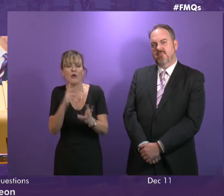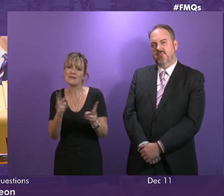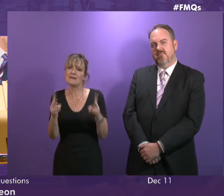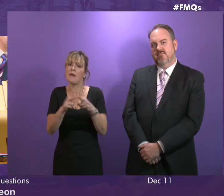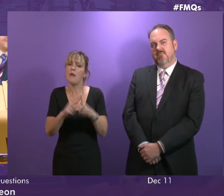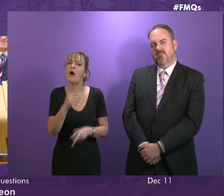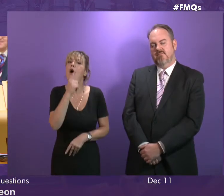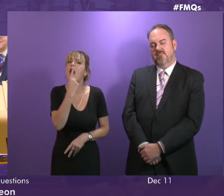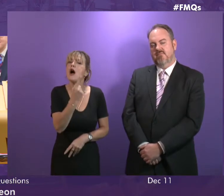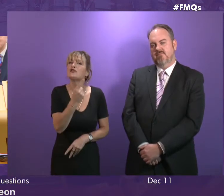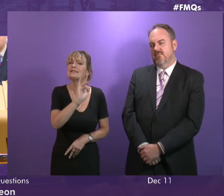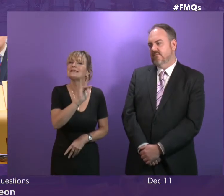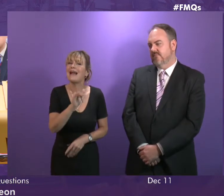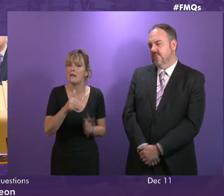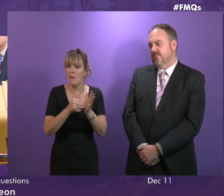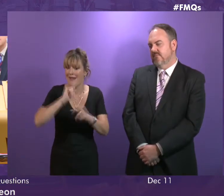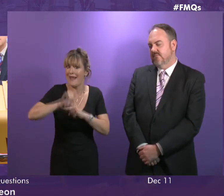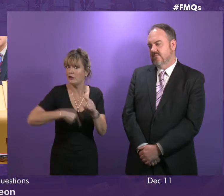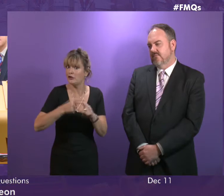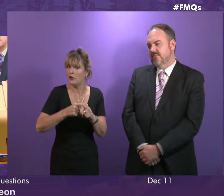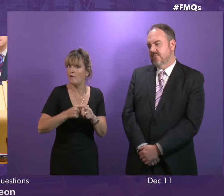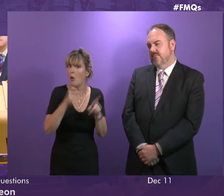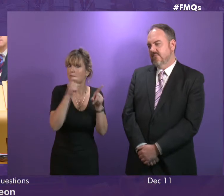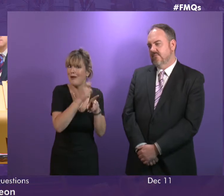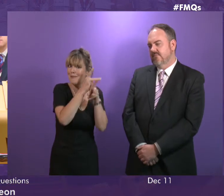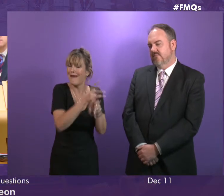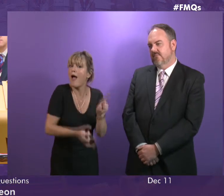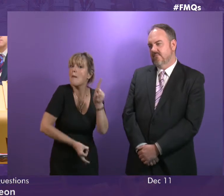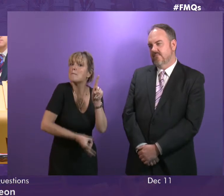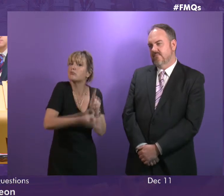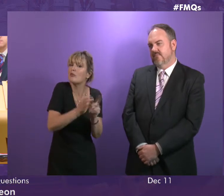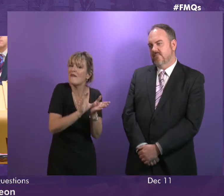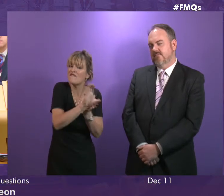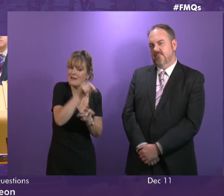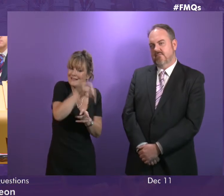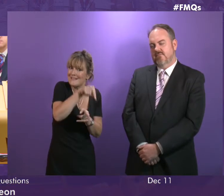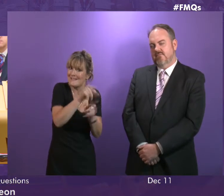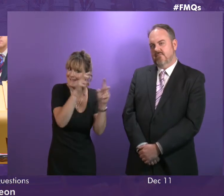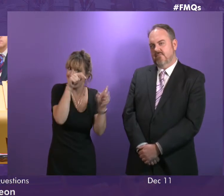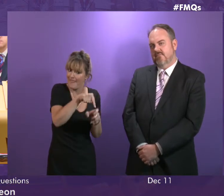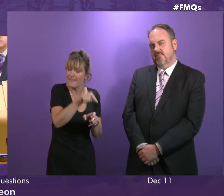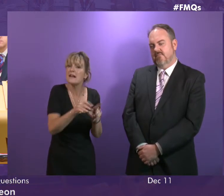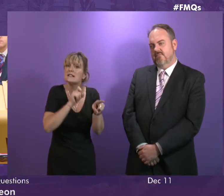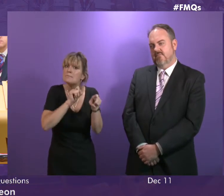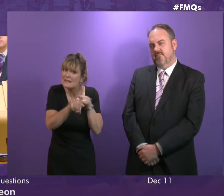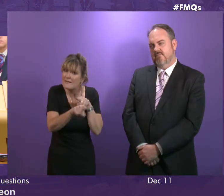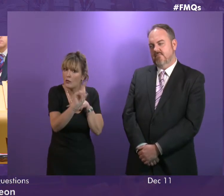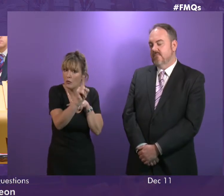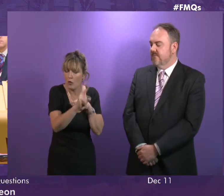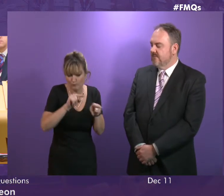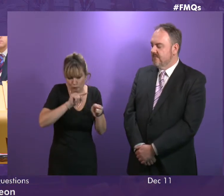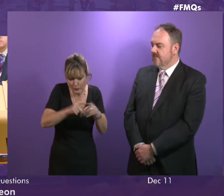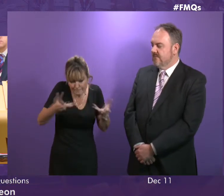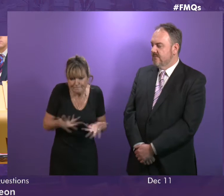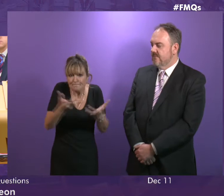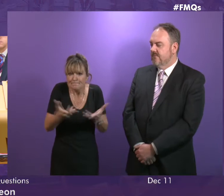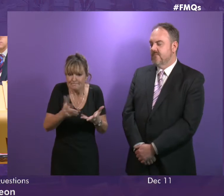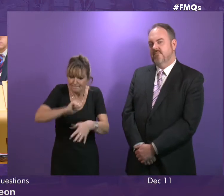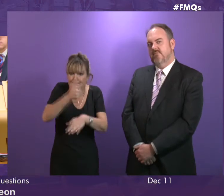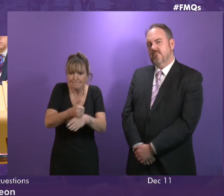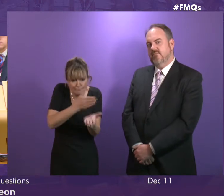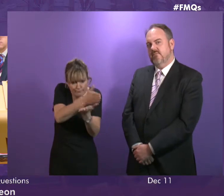million specifically to help to accelerate the expansion of multidisciplinary teams.